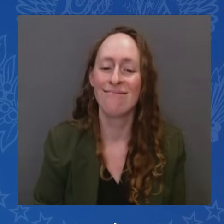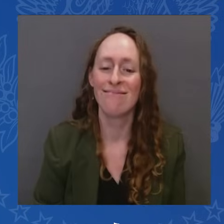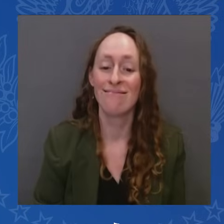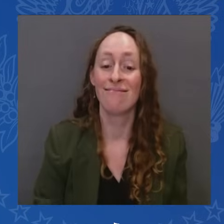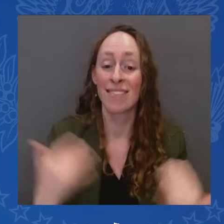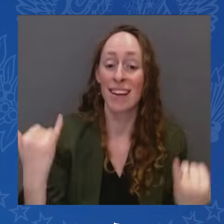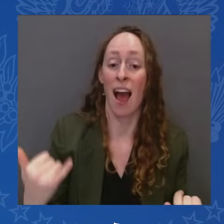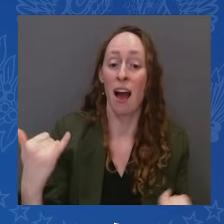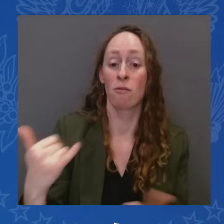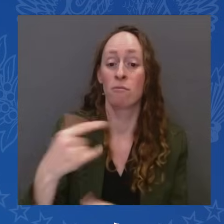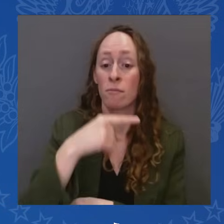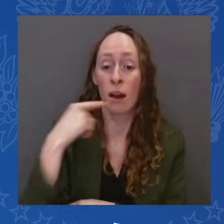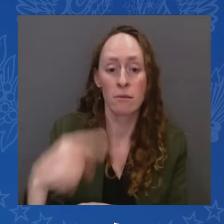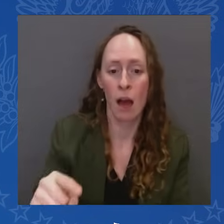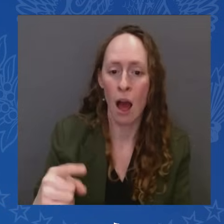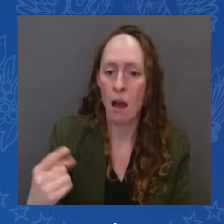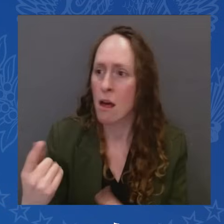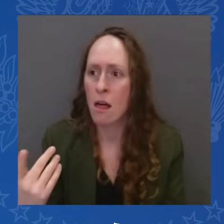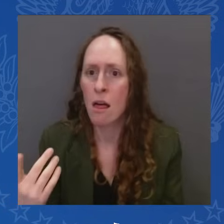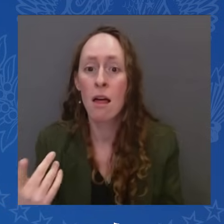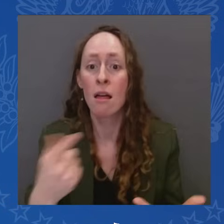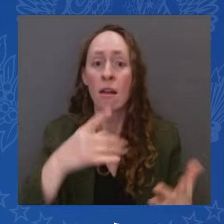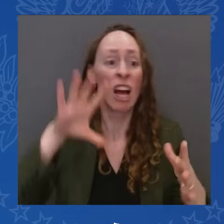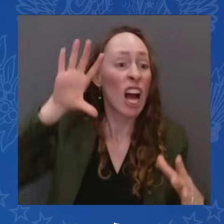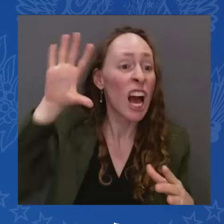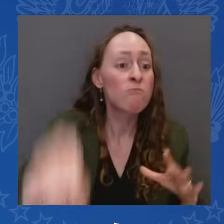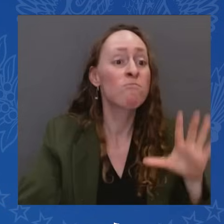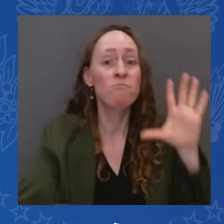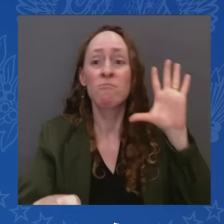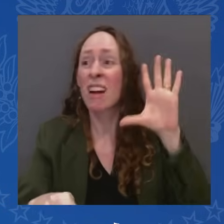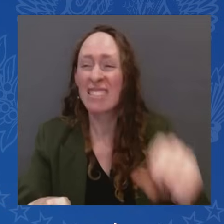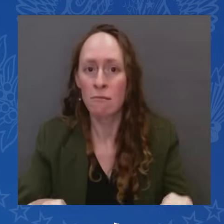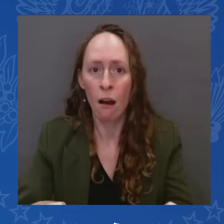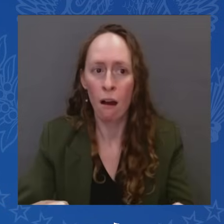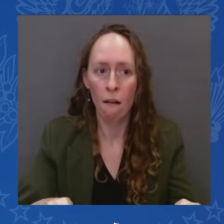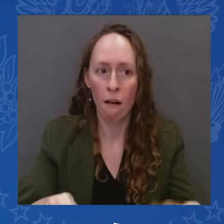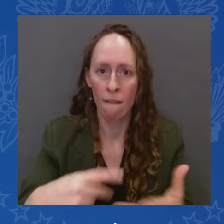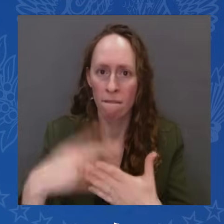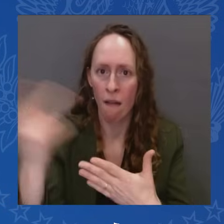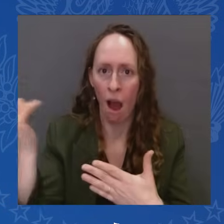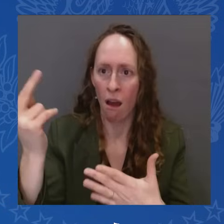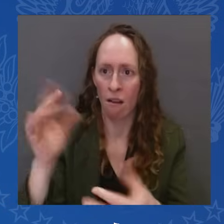I am not talking about large cities. And we are going to proceed with this.